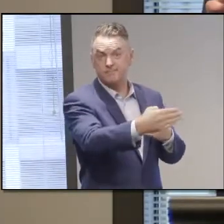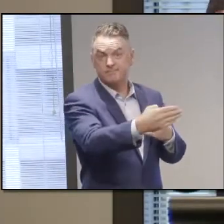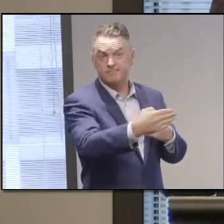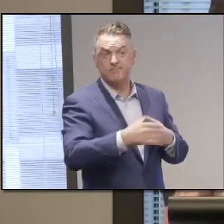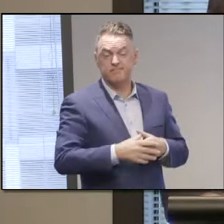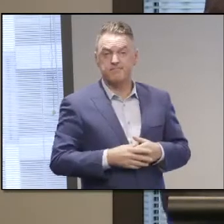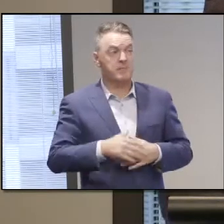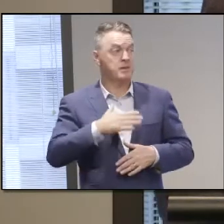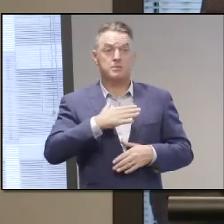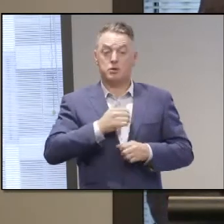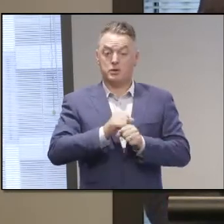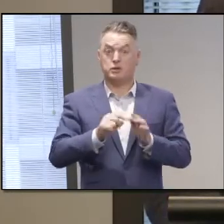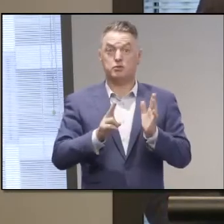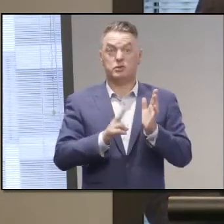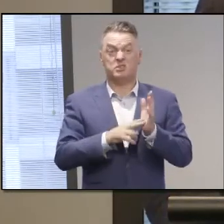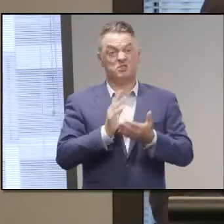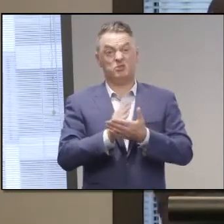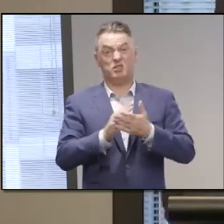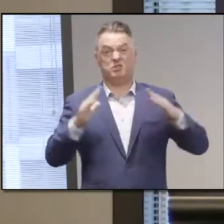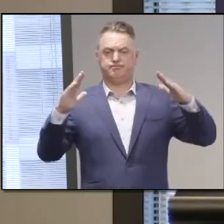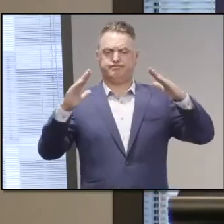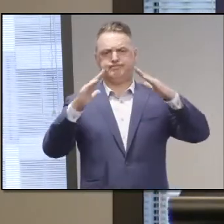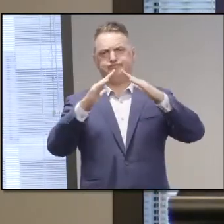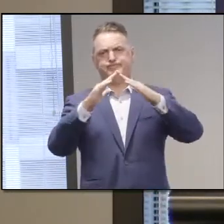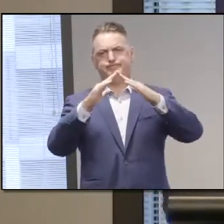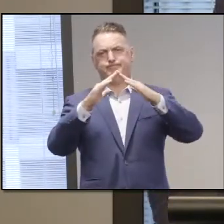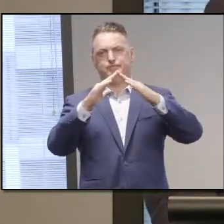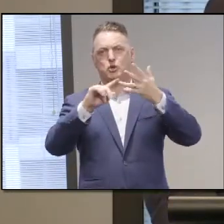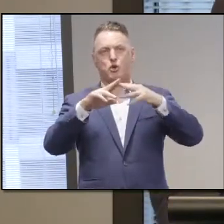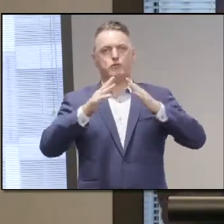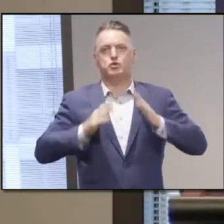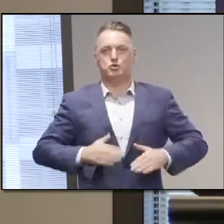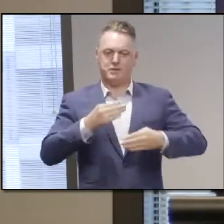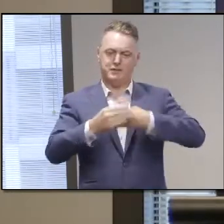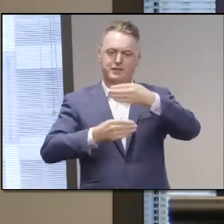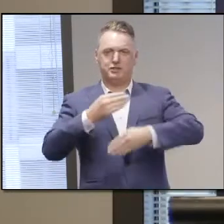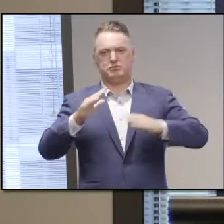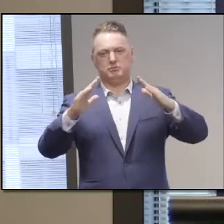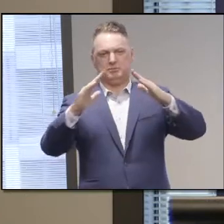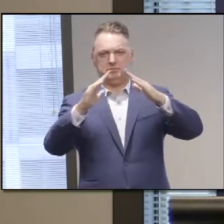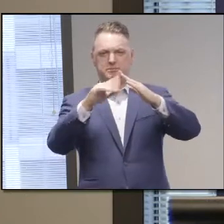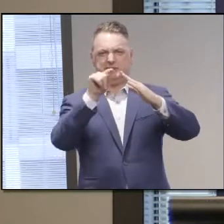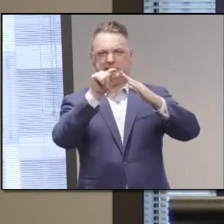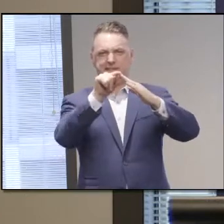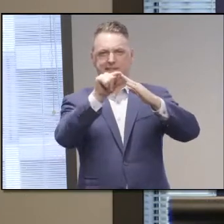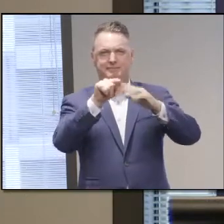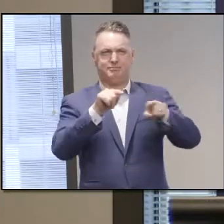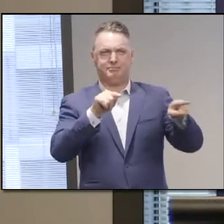represents the pinnacle of human evolution. I've changed it, sometimes I say I do but it's